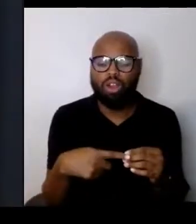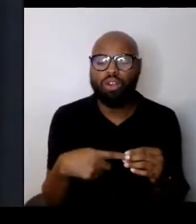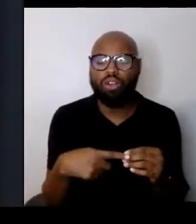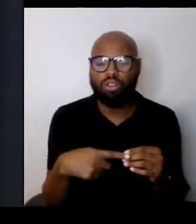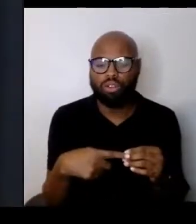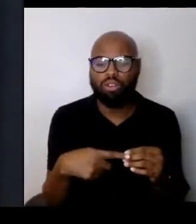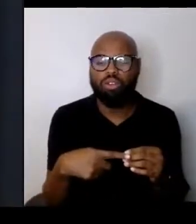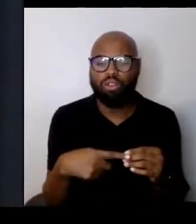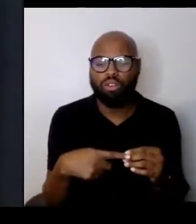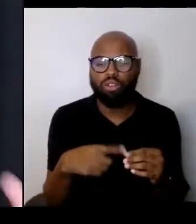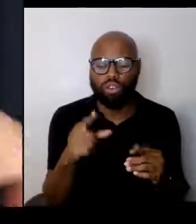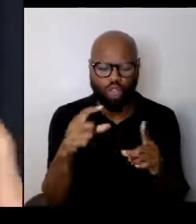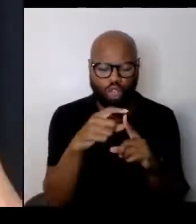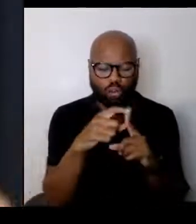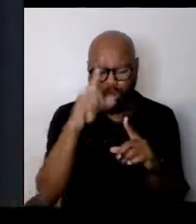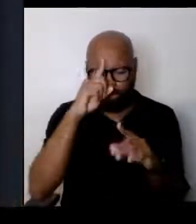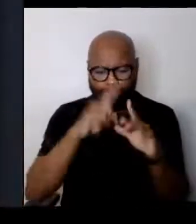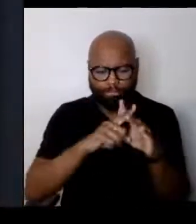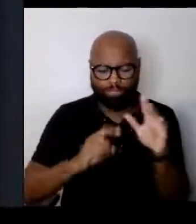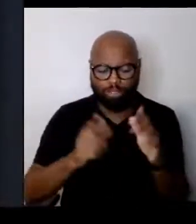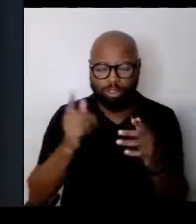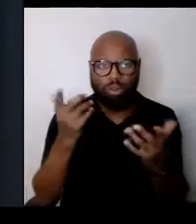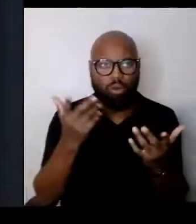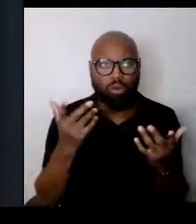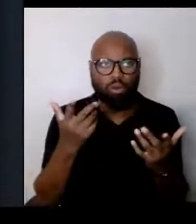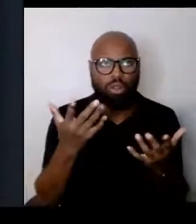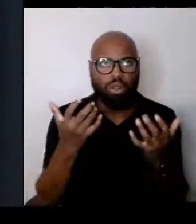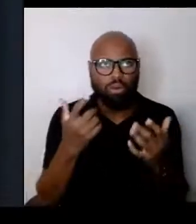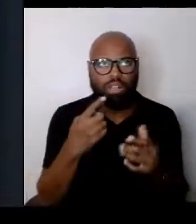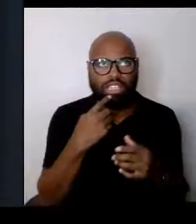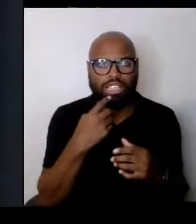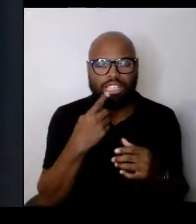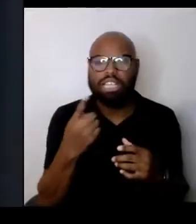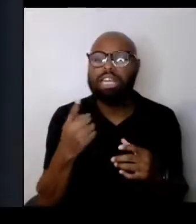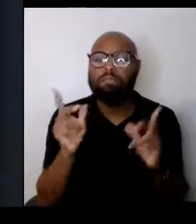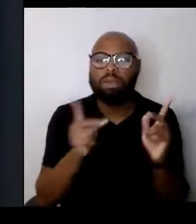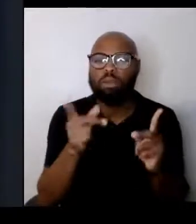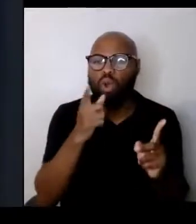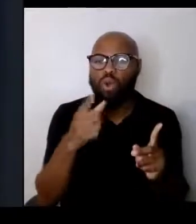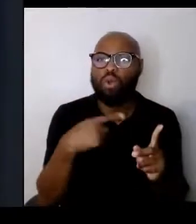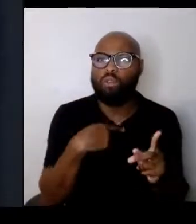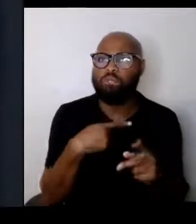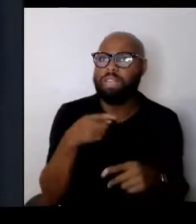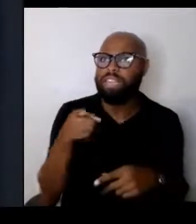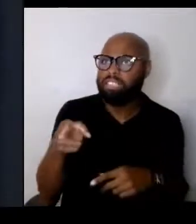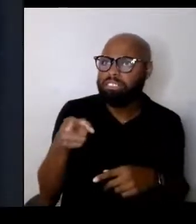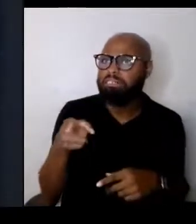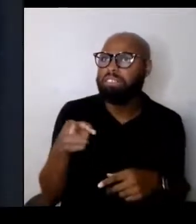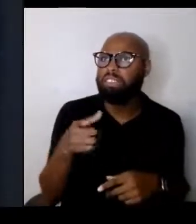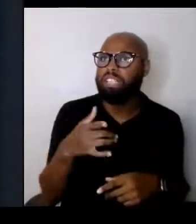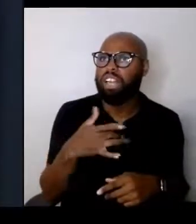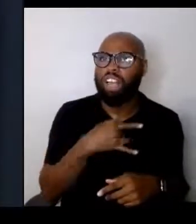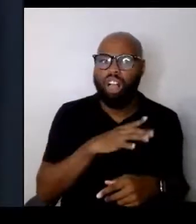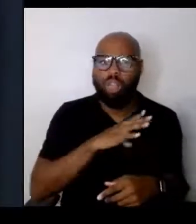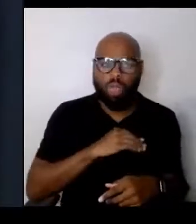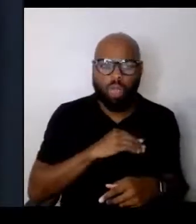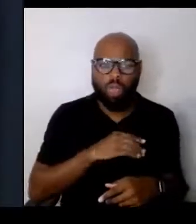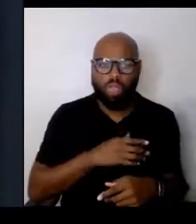what is the word I'm looking for a spouse who has been scorned, right? Or, you know crazy spouses,